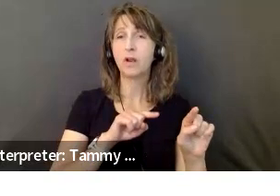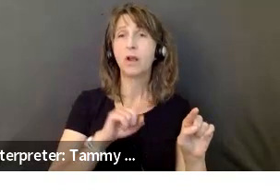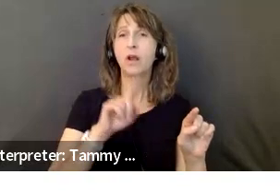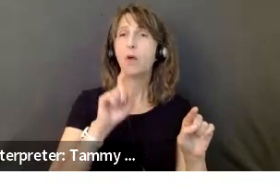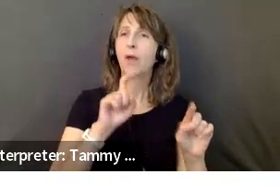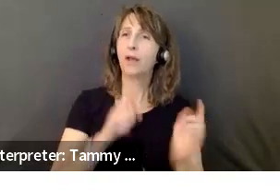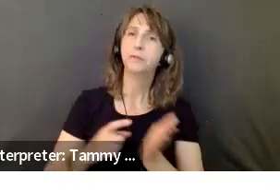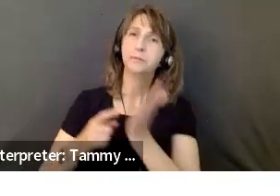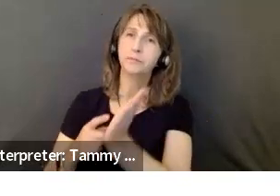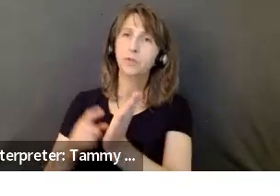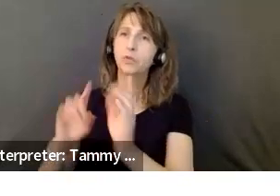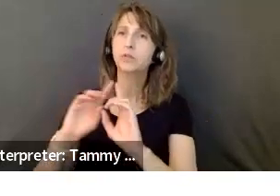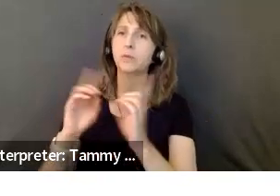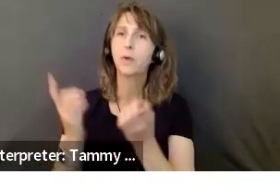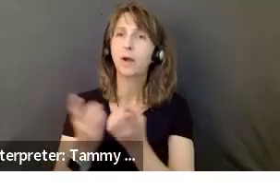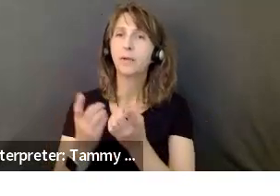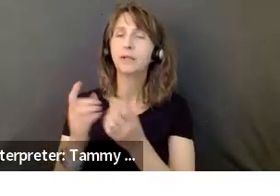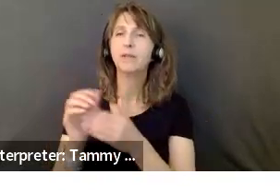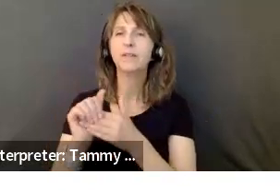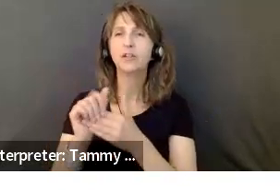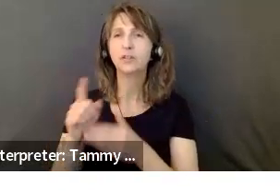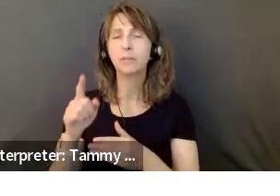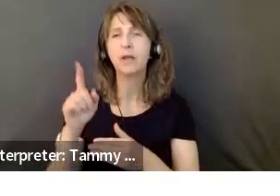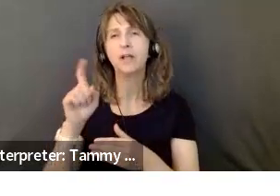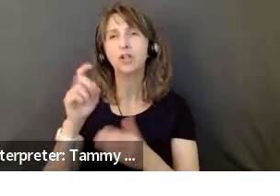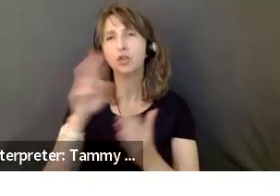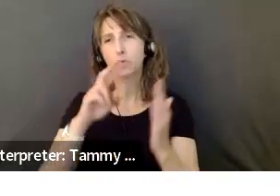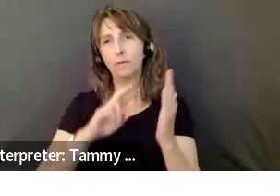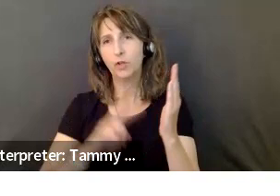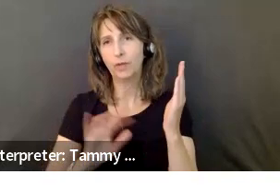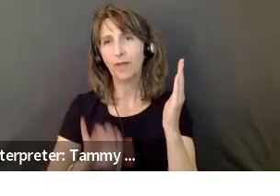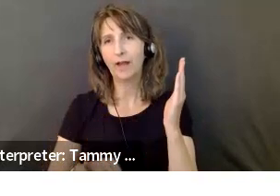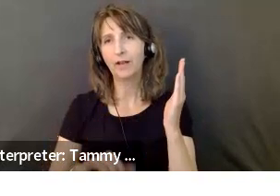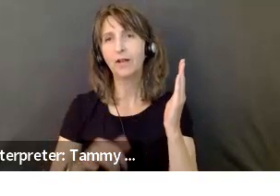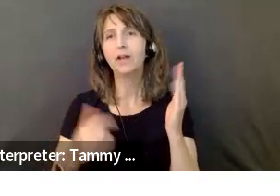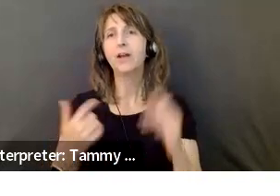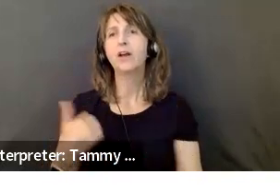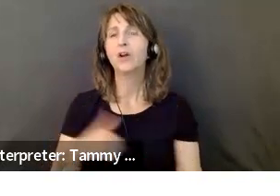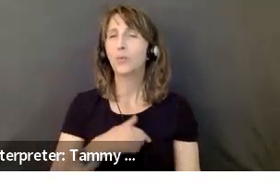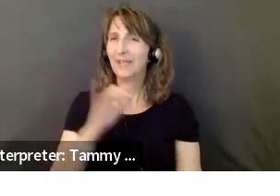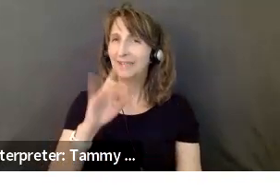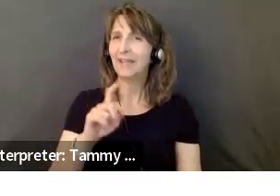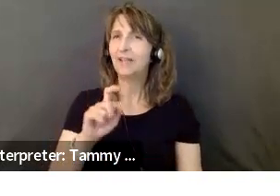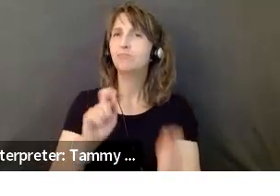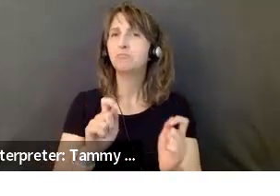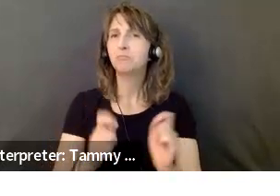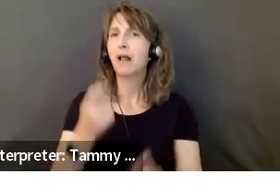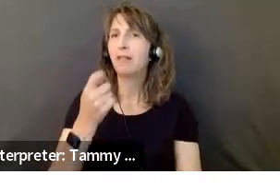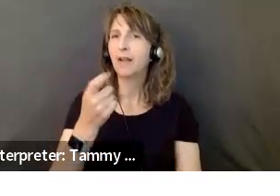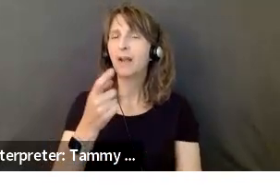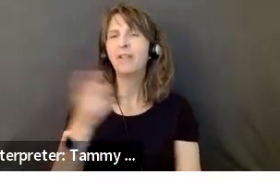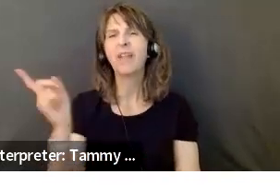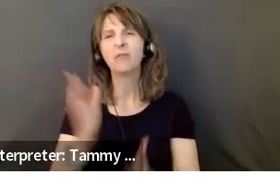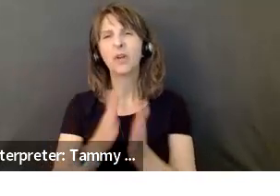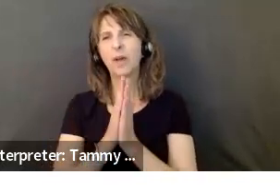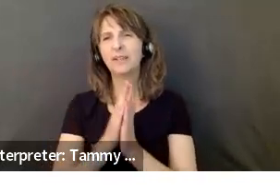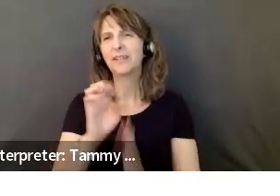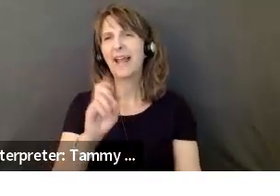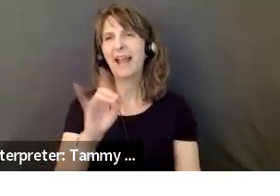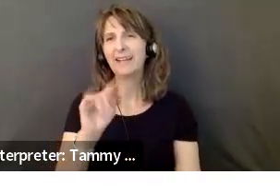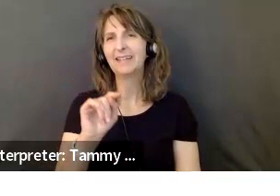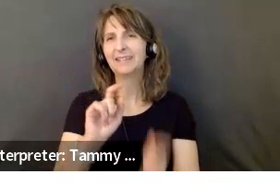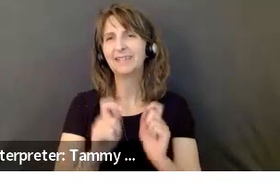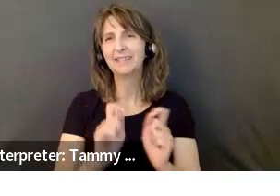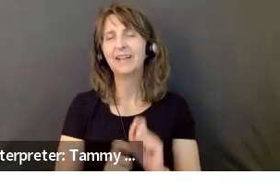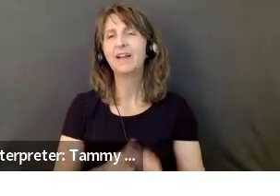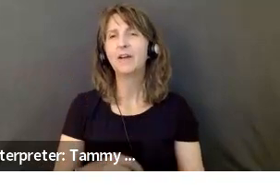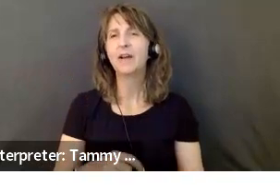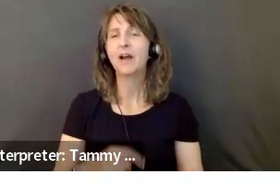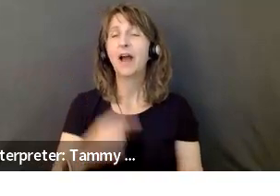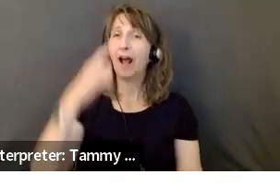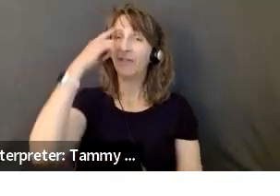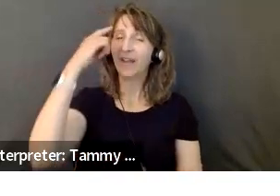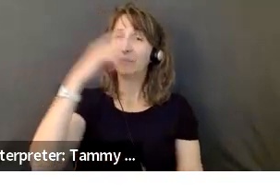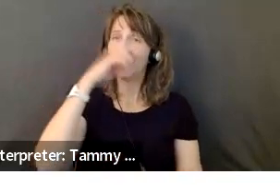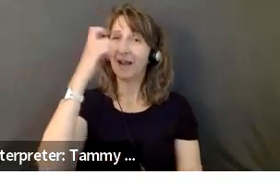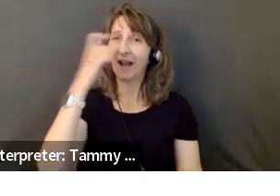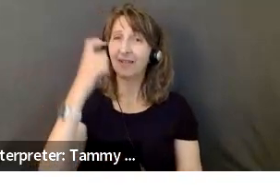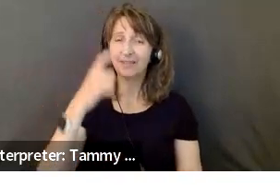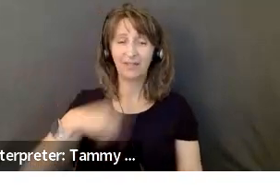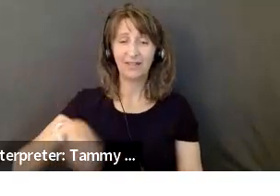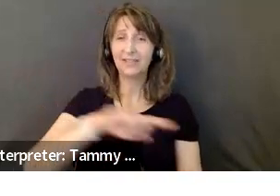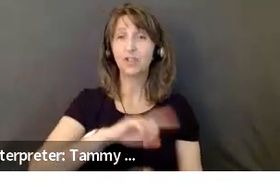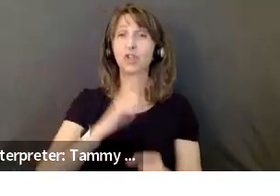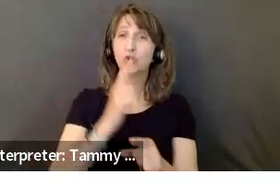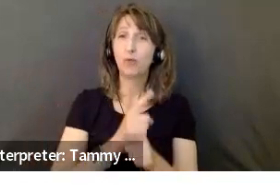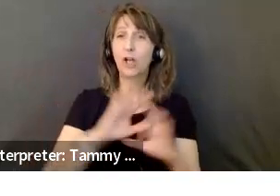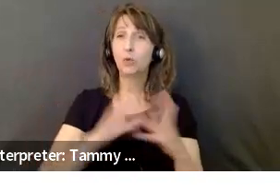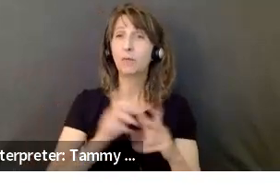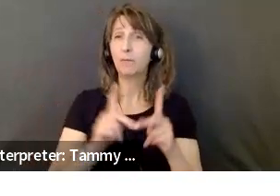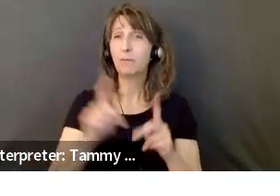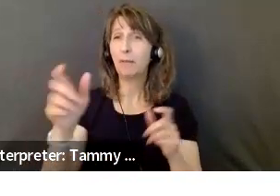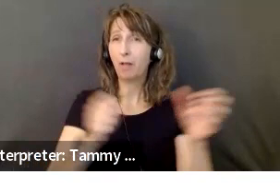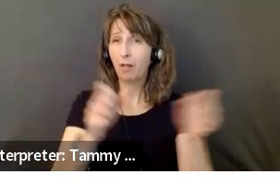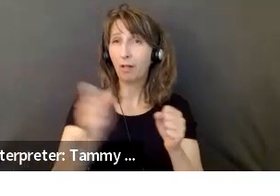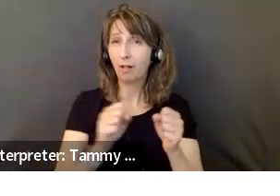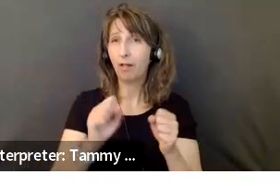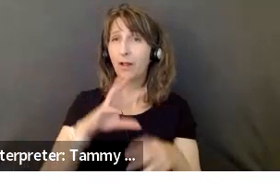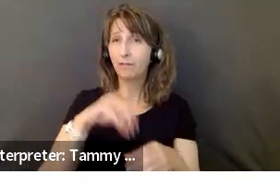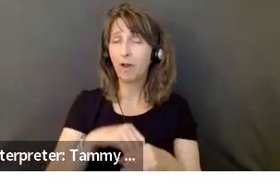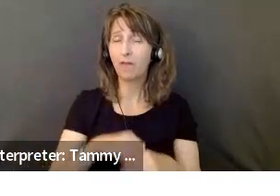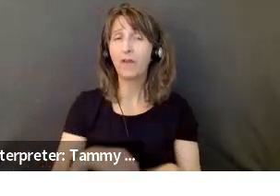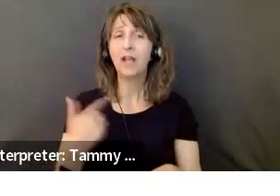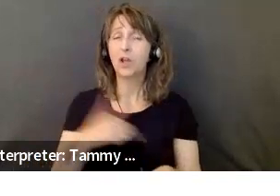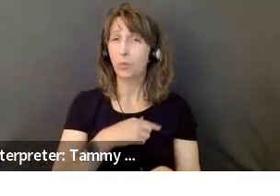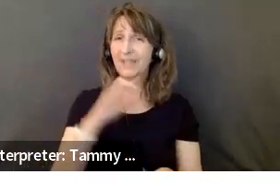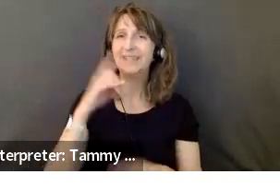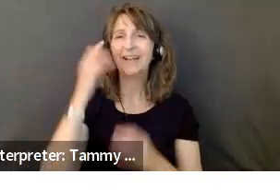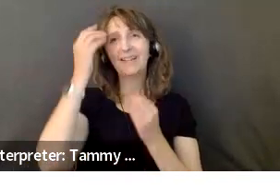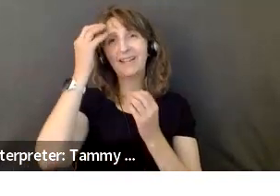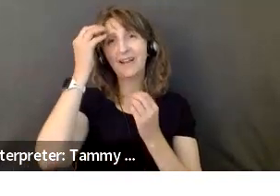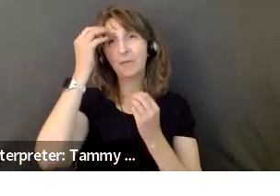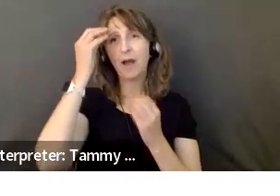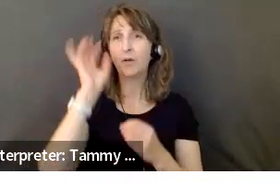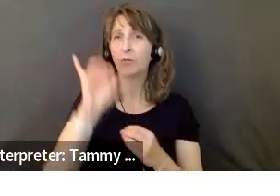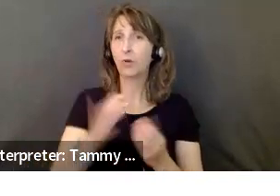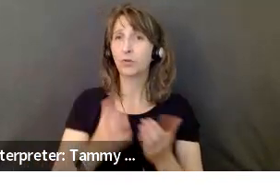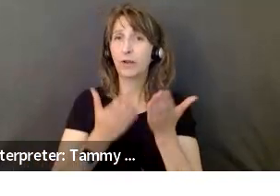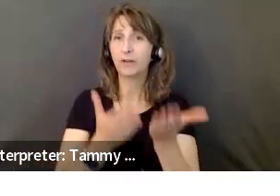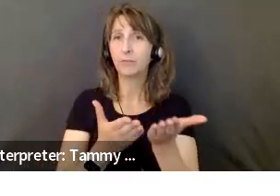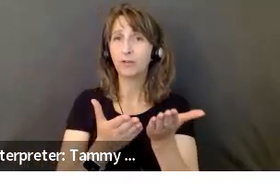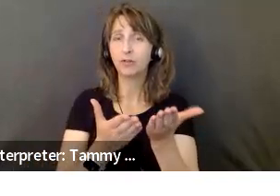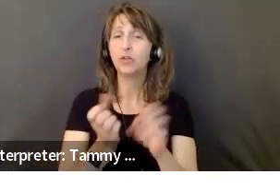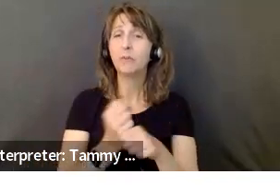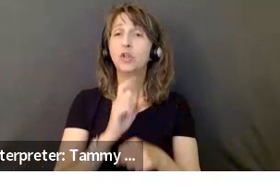Leadership to review and while we had some minor edits that they requested I think because the right group of people were brought together and because we were able to think through these recommendations in a way that was really designed to maximize access to what already existed and to really think through how we could look at anything new.